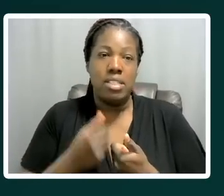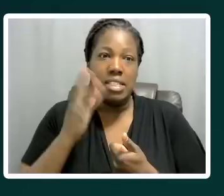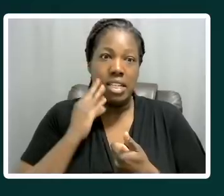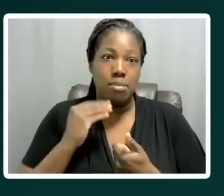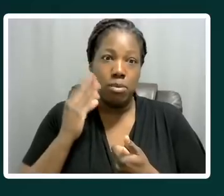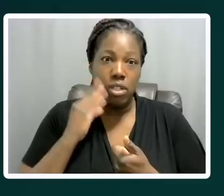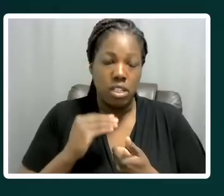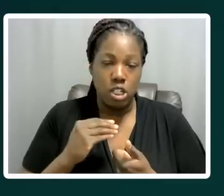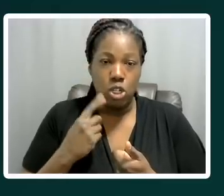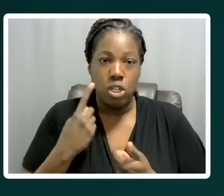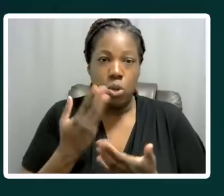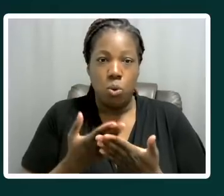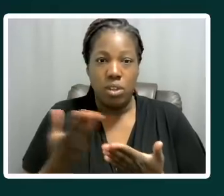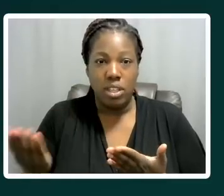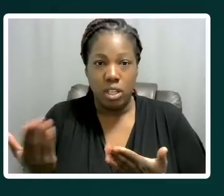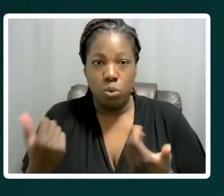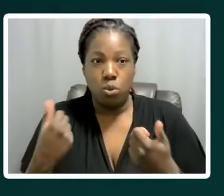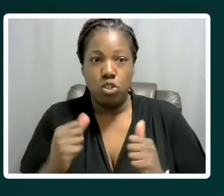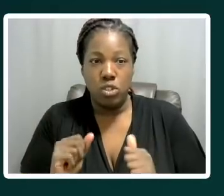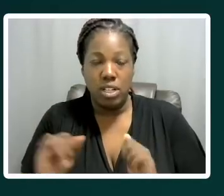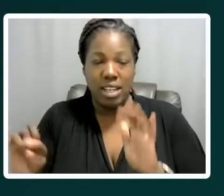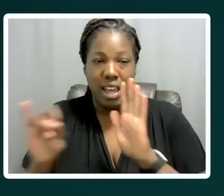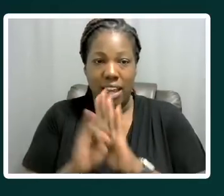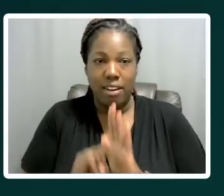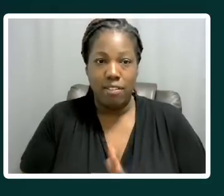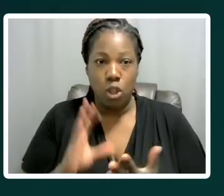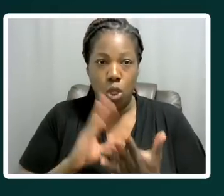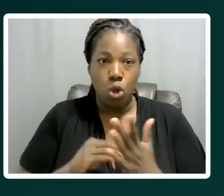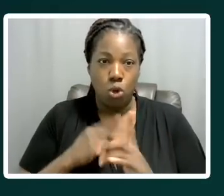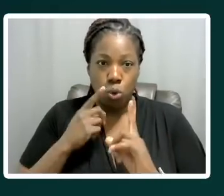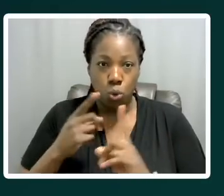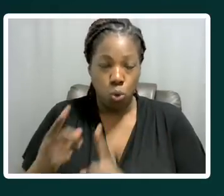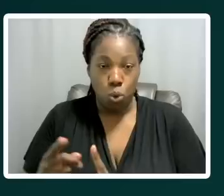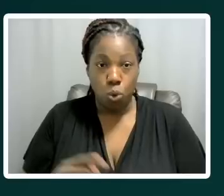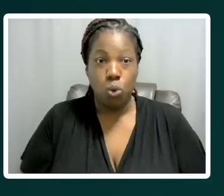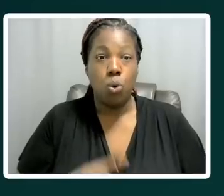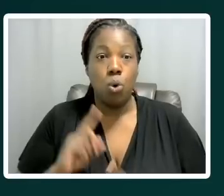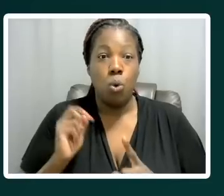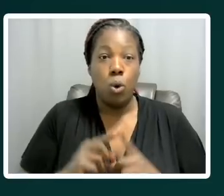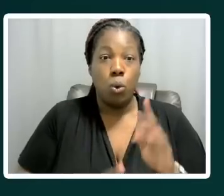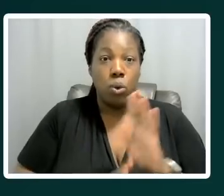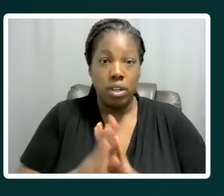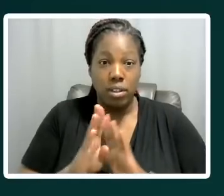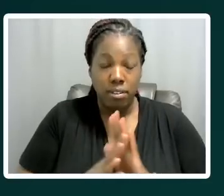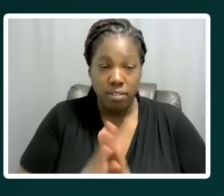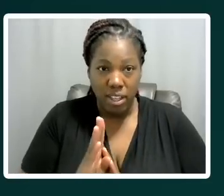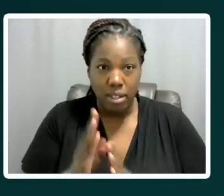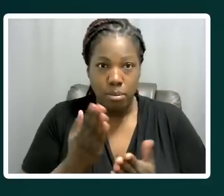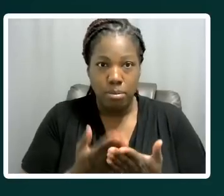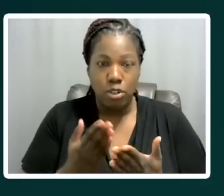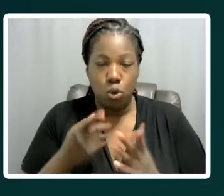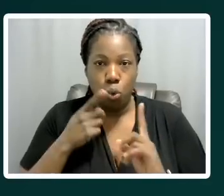identifying our learning goals. So when we get to development, what are those learning goals?